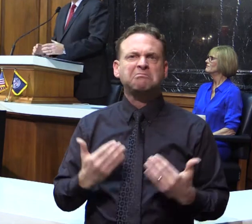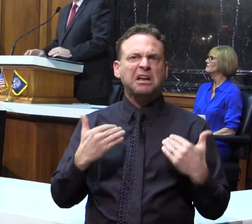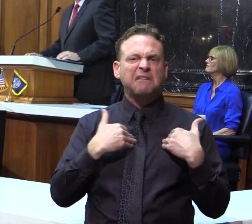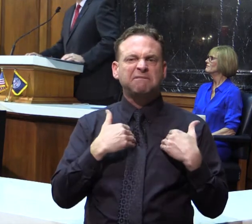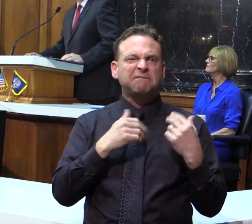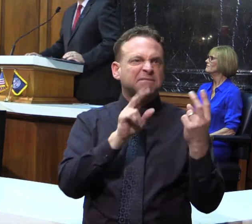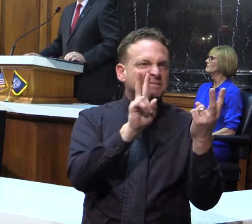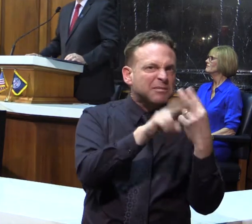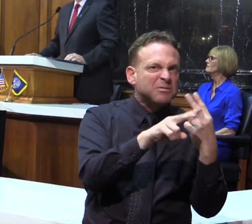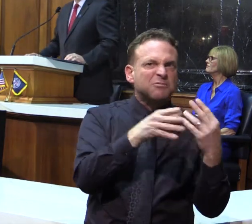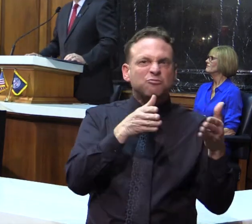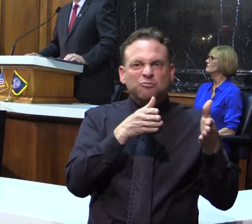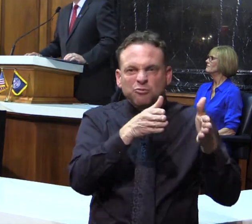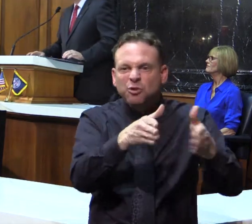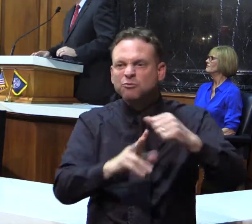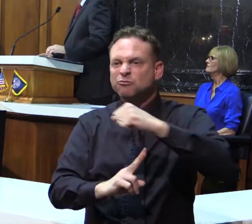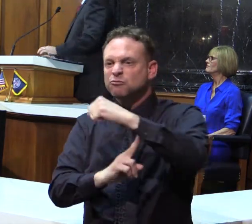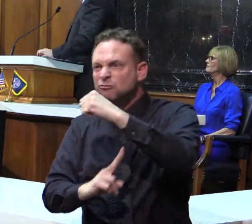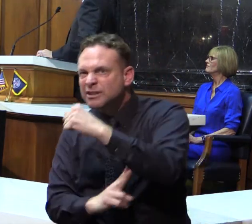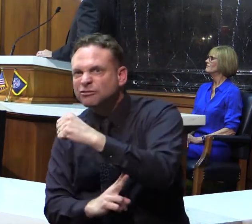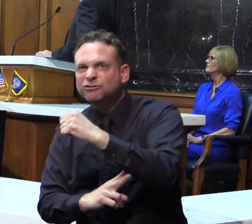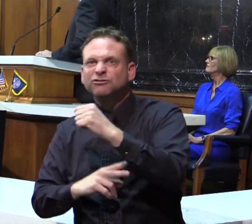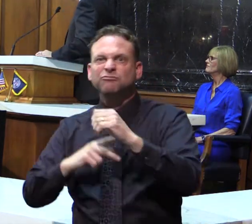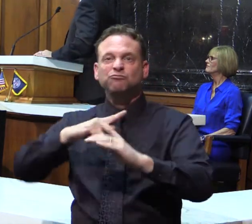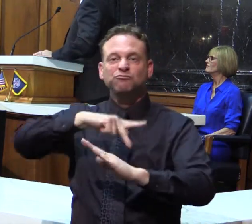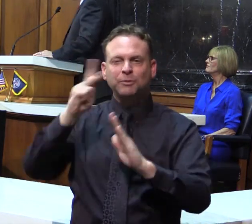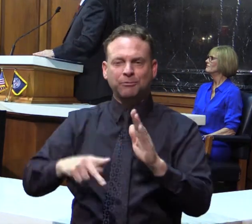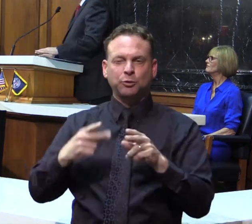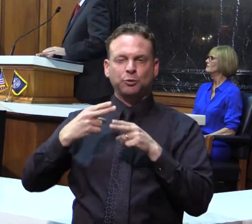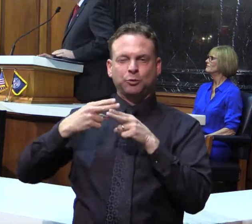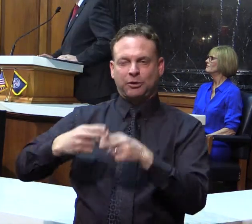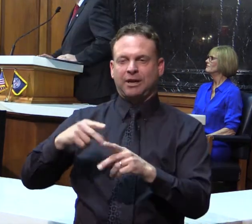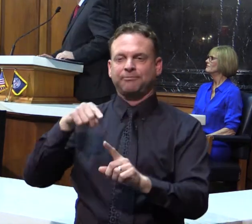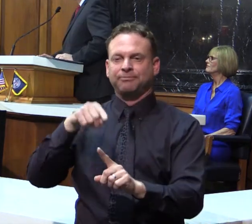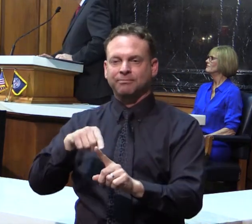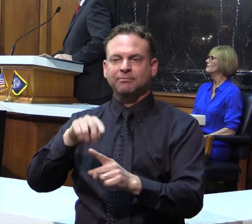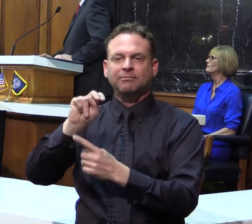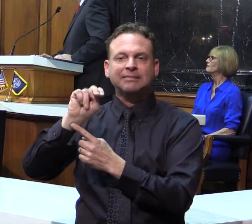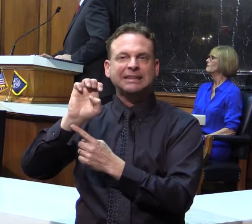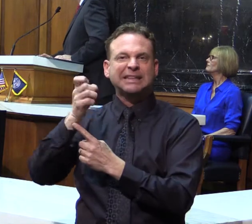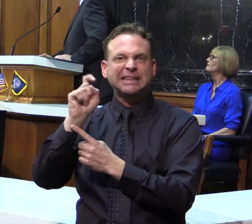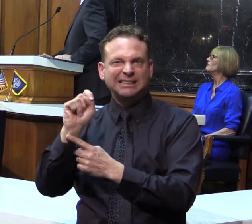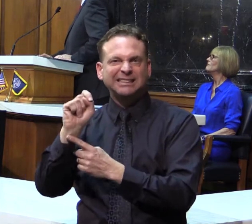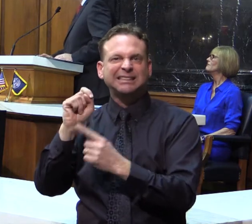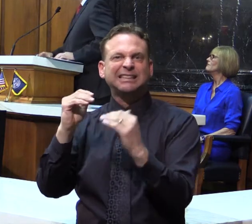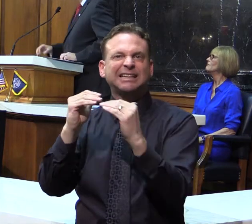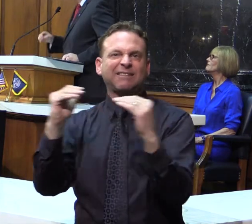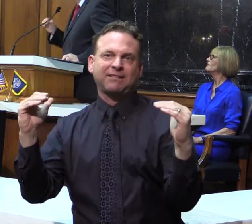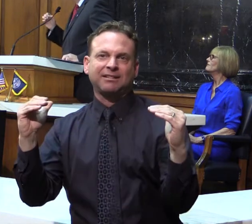Our Next Level Roads Program provides nearly 6 billion dollars in this biennium alone,